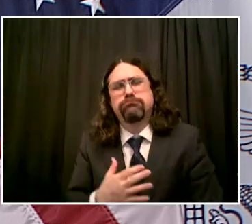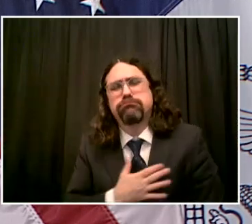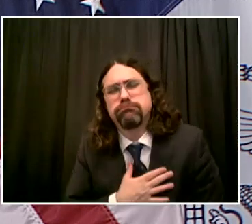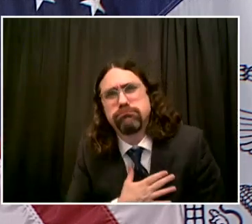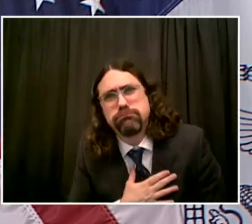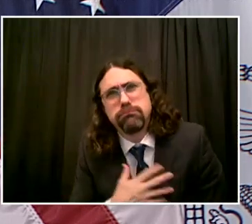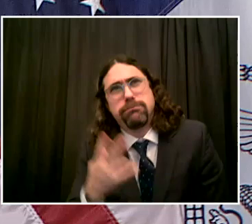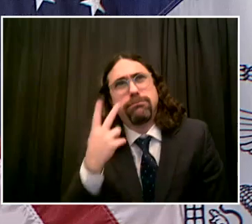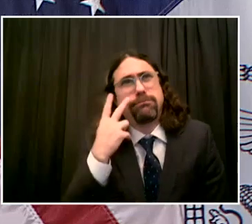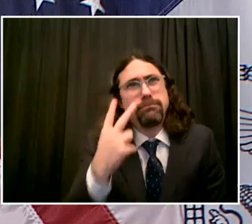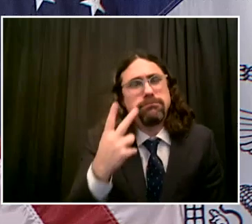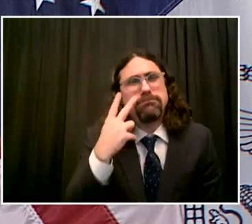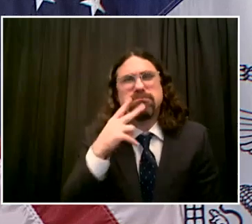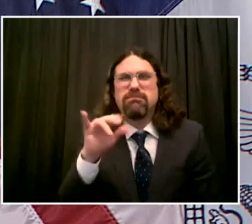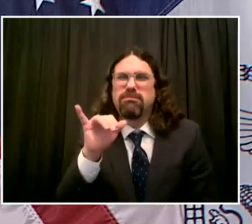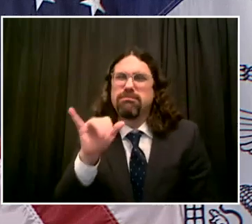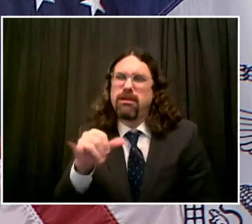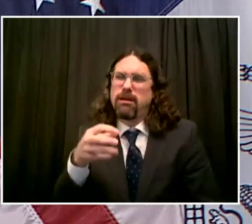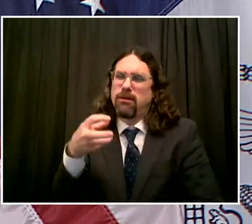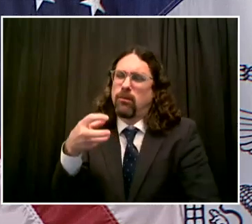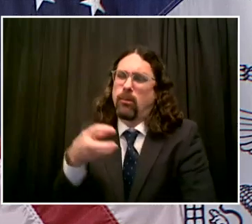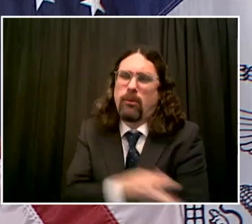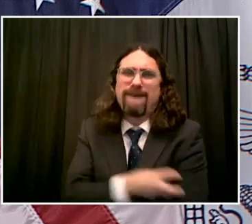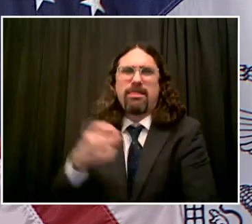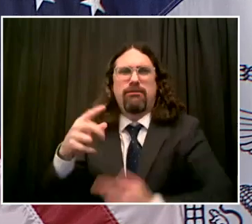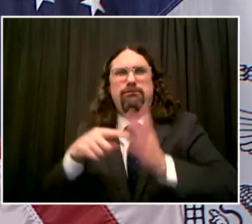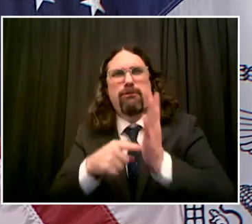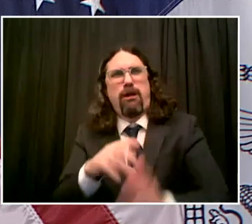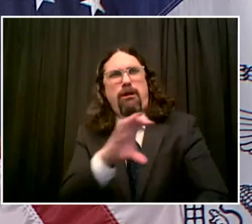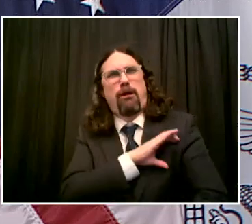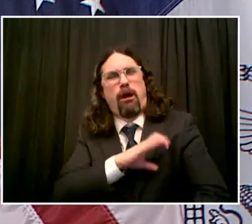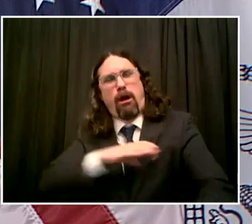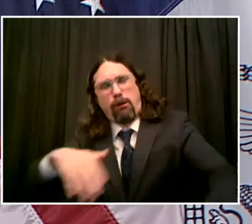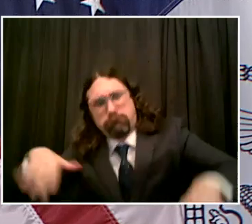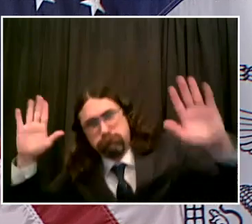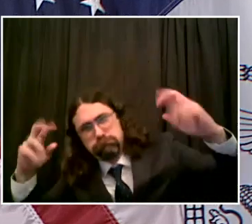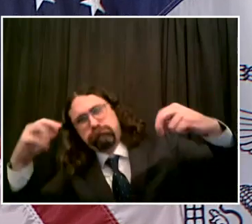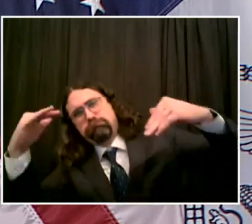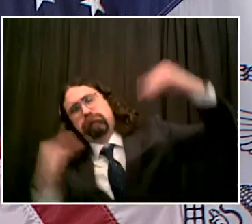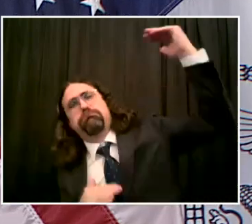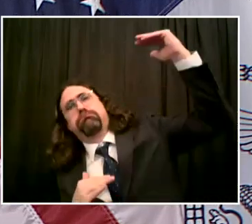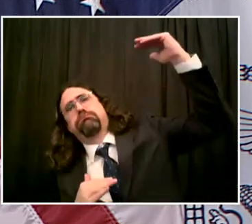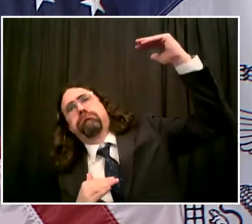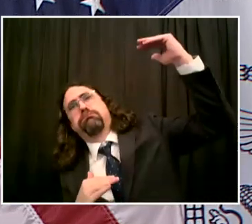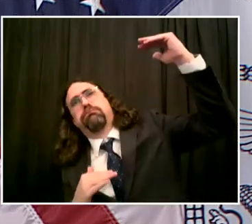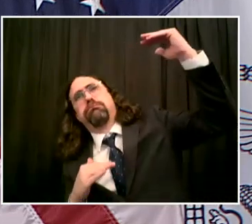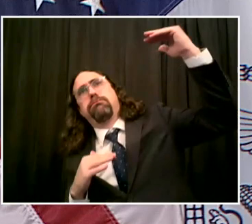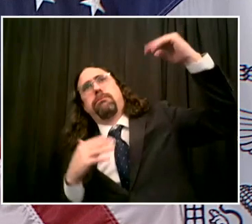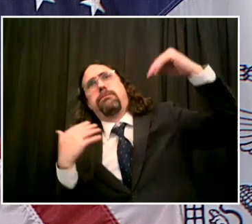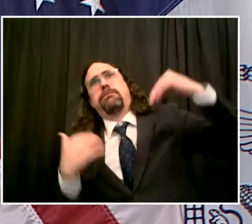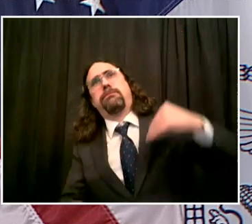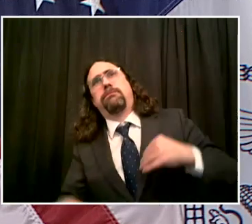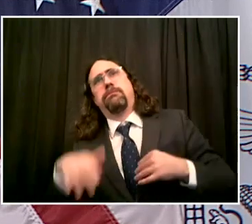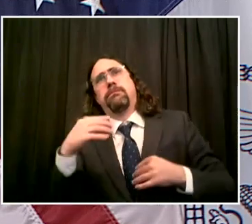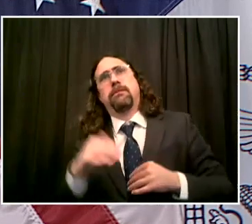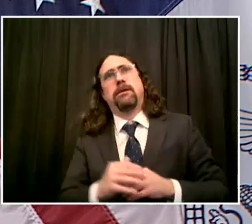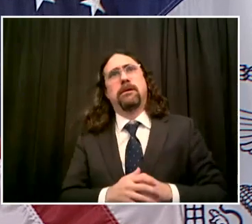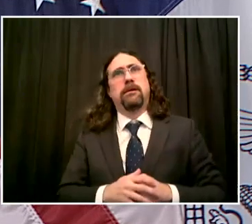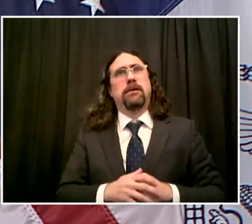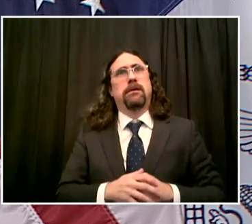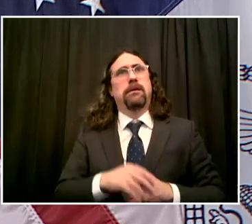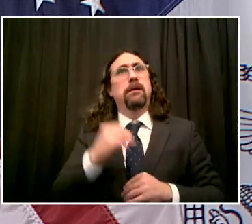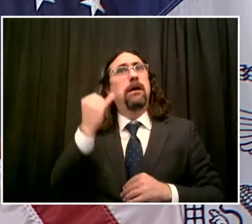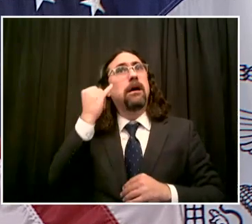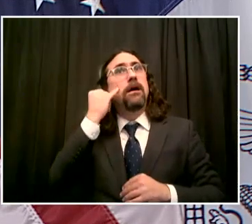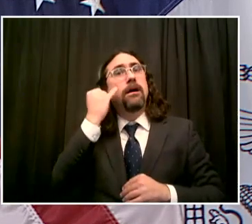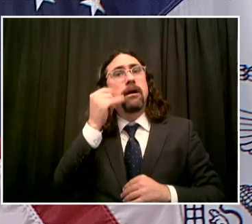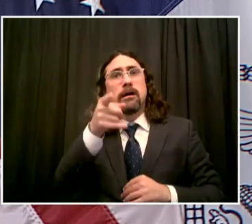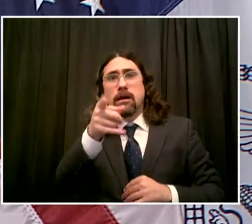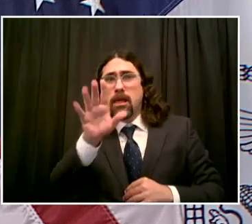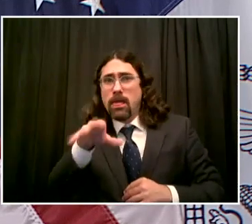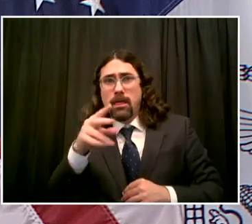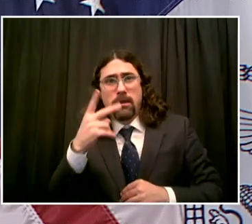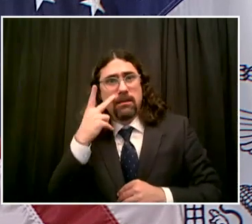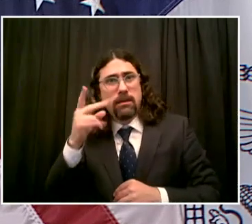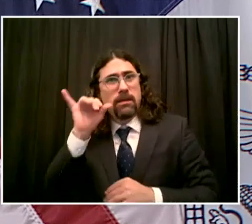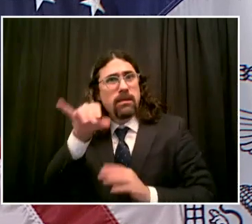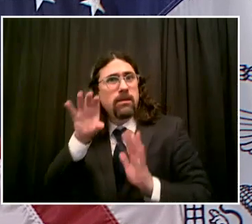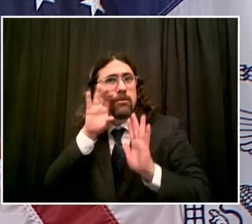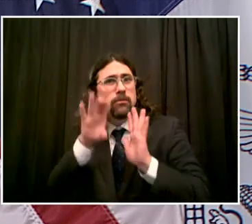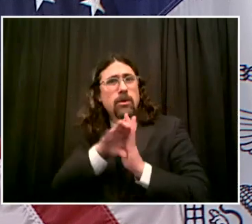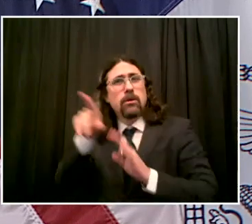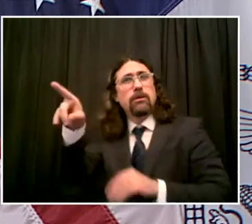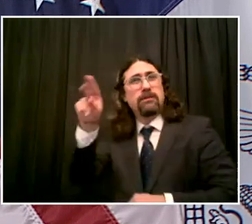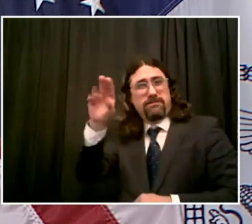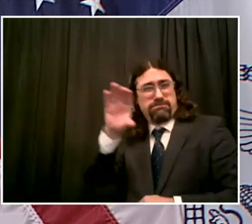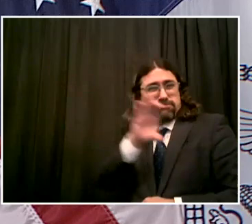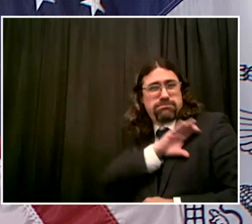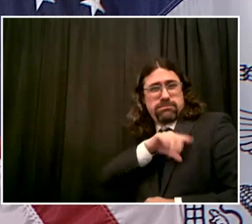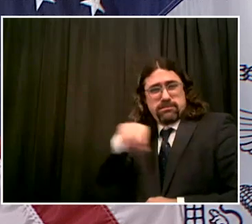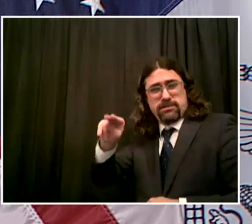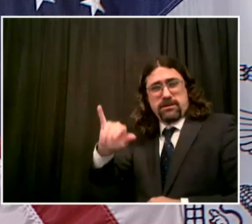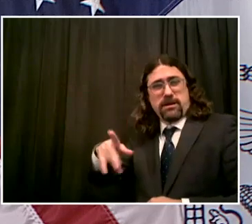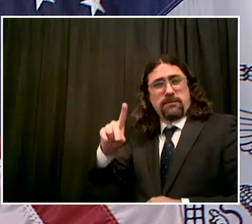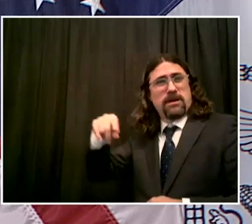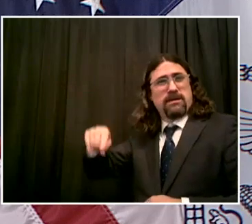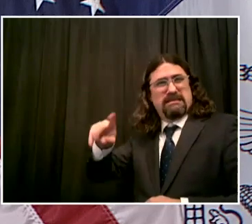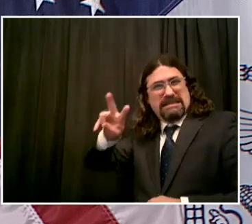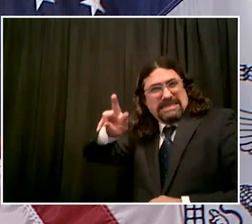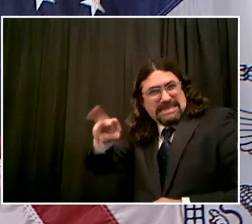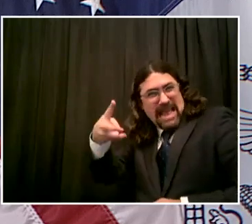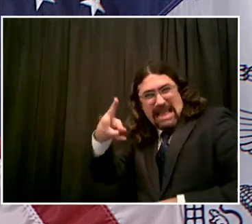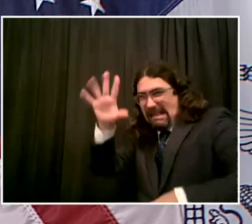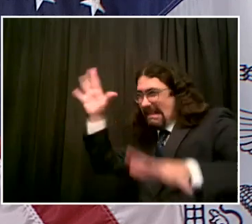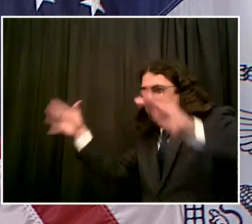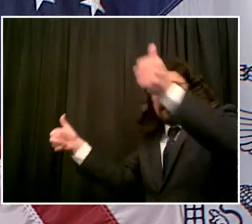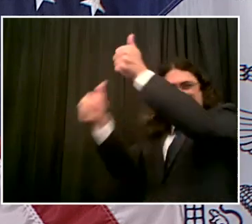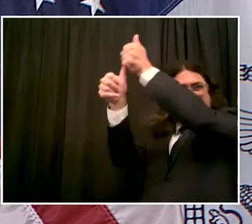TO PROTTESERS SAYING, ALL OF US